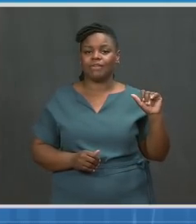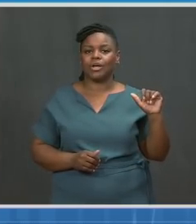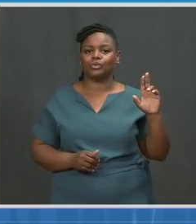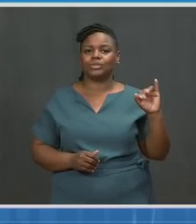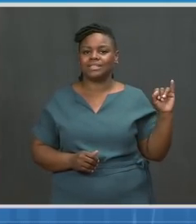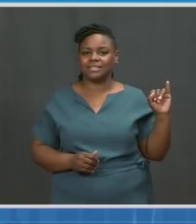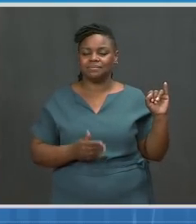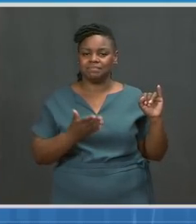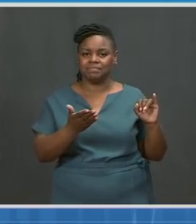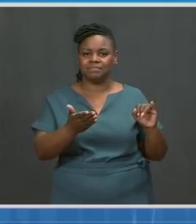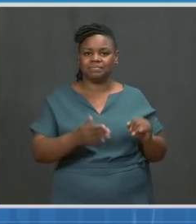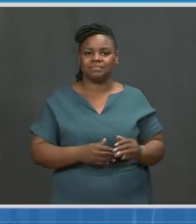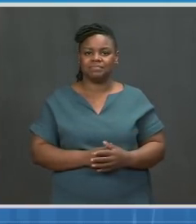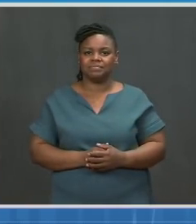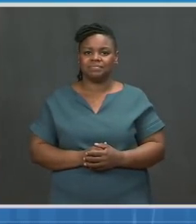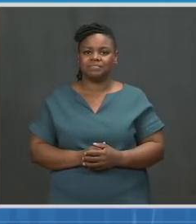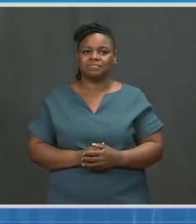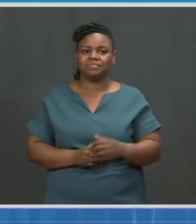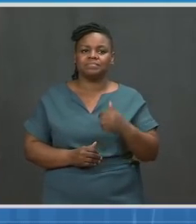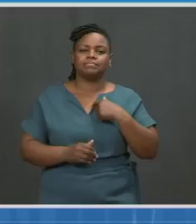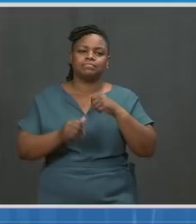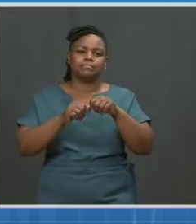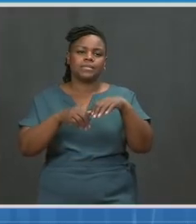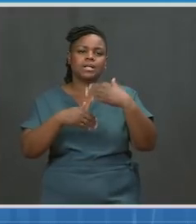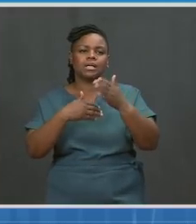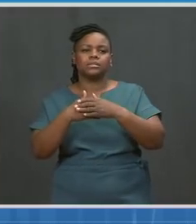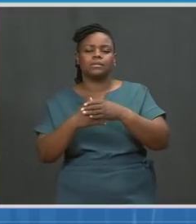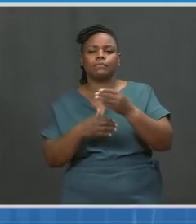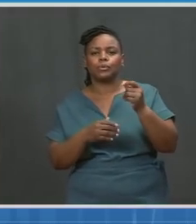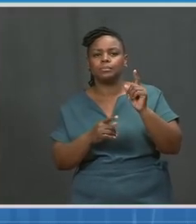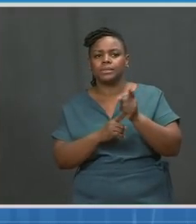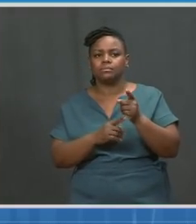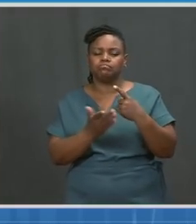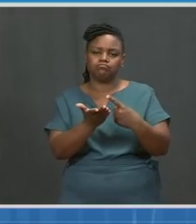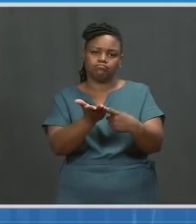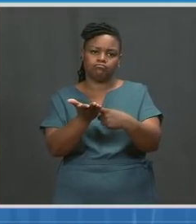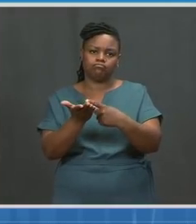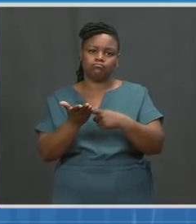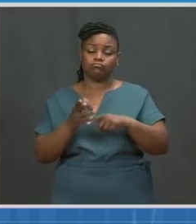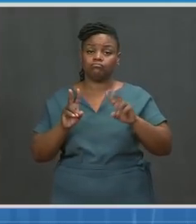I'd like to spend just the next couple of minutes talking about the subject of variants